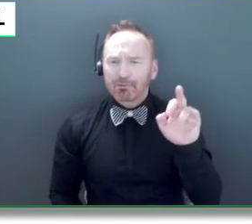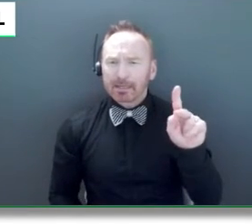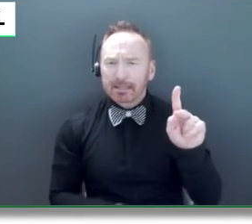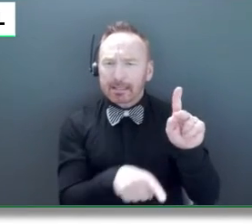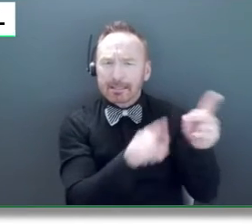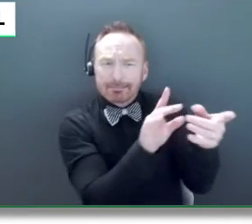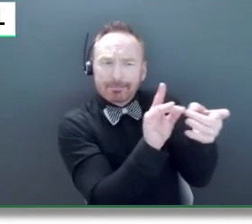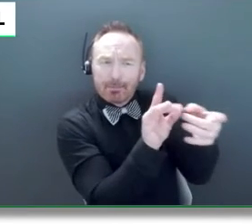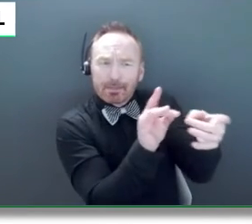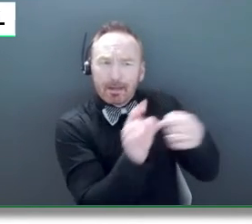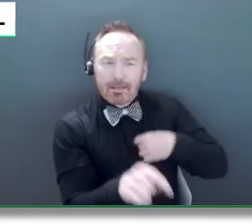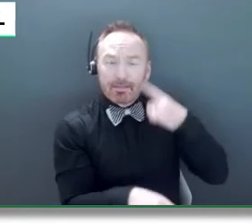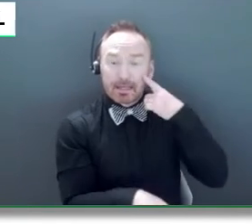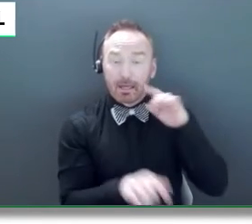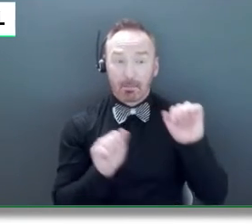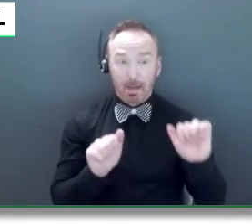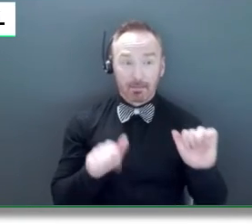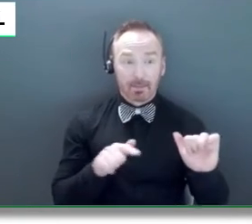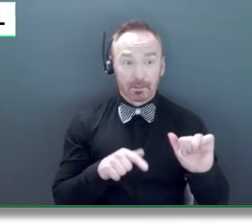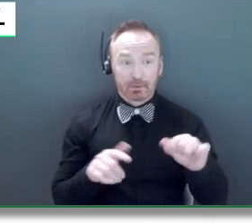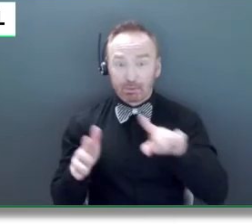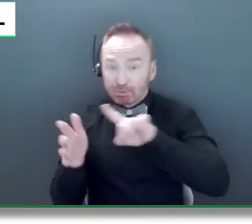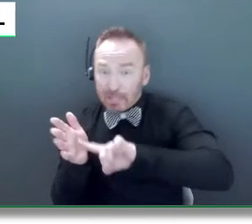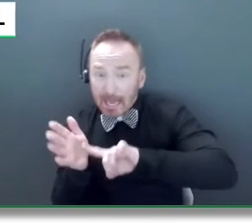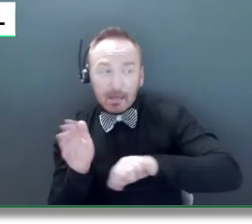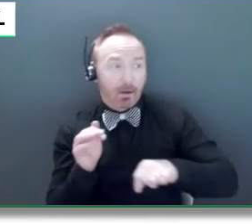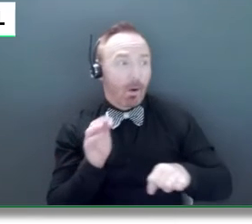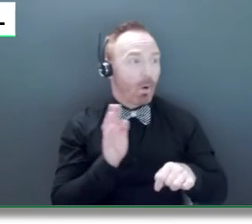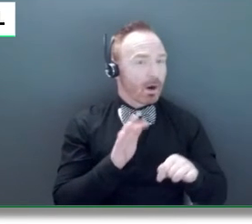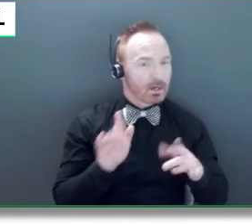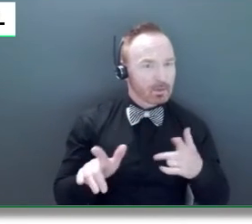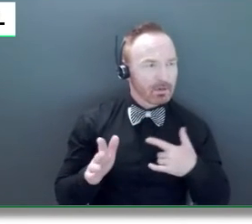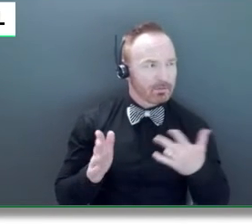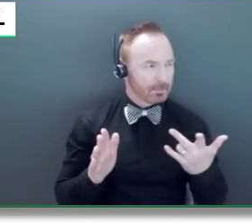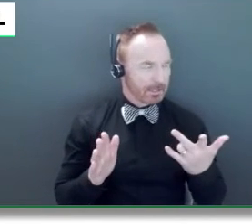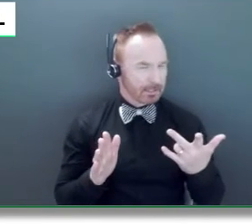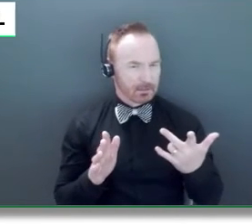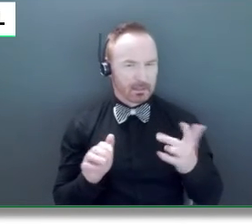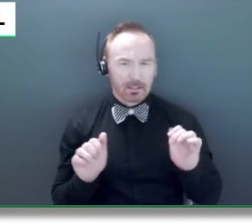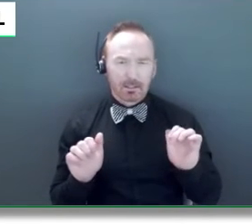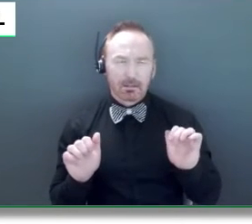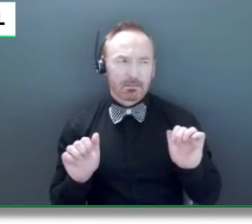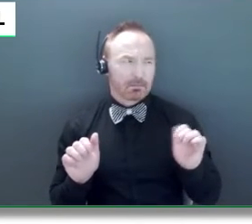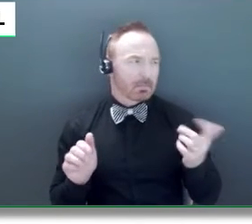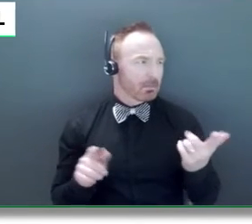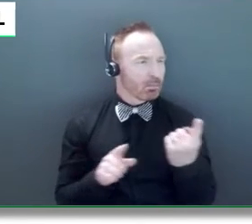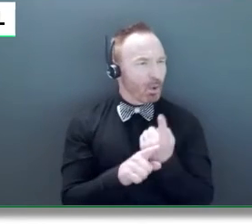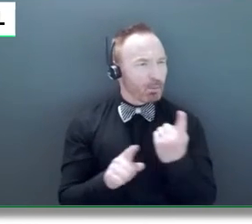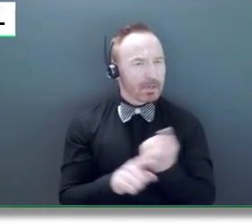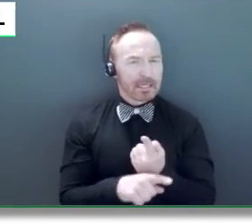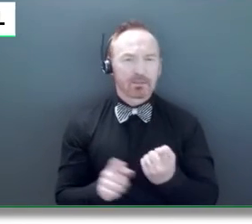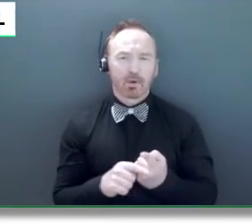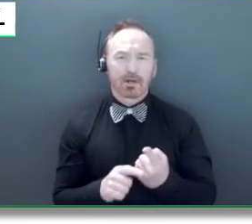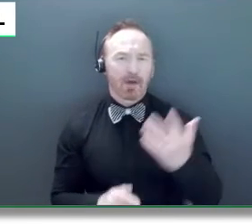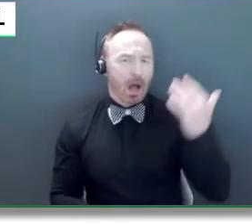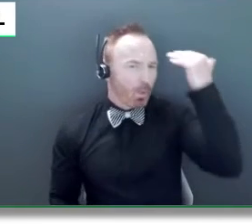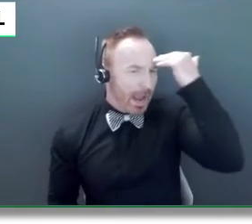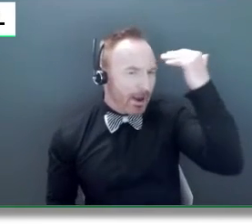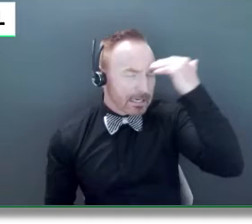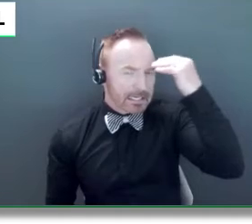audit those and do proper awareness around what's available and how that can be accessed to people